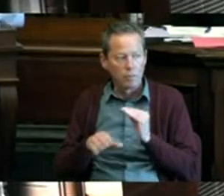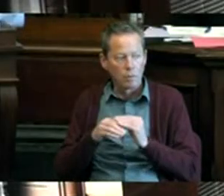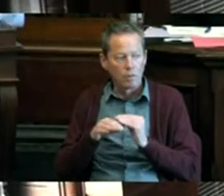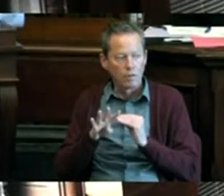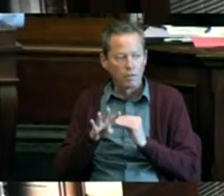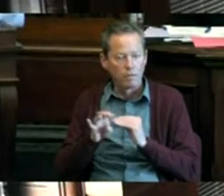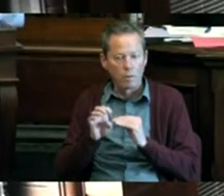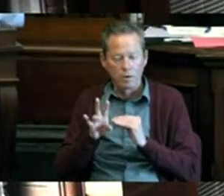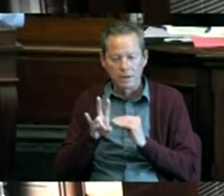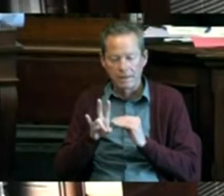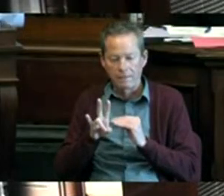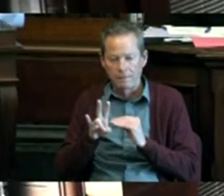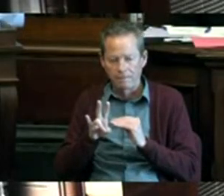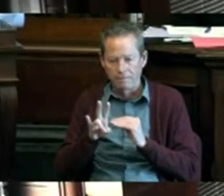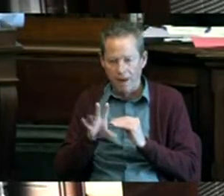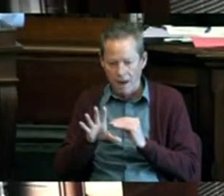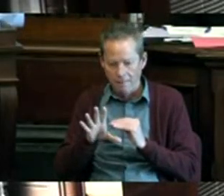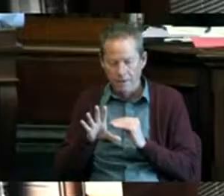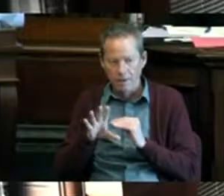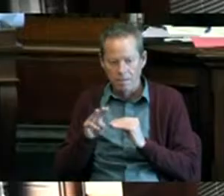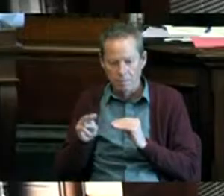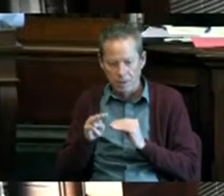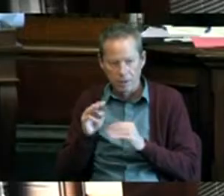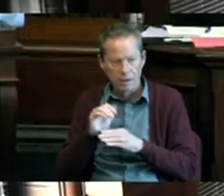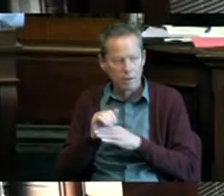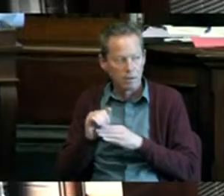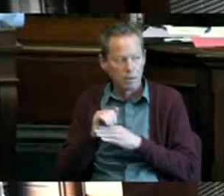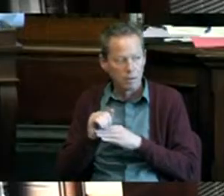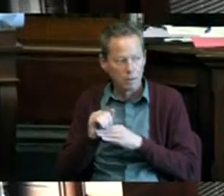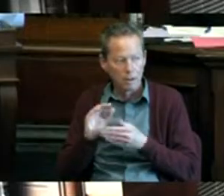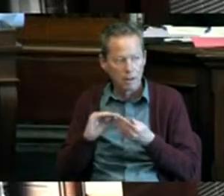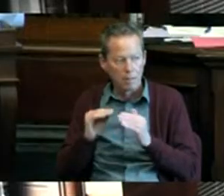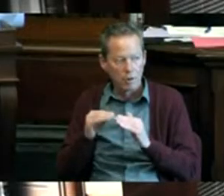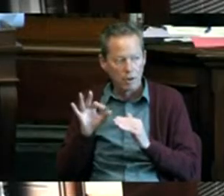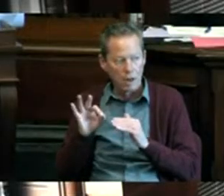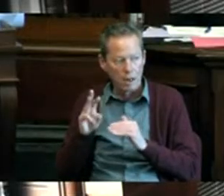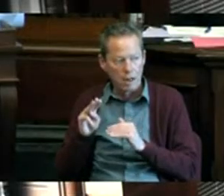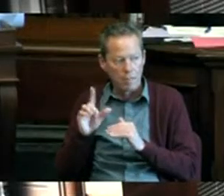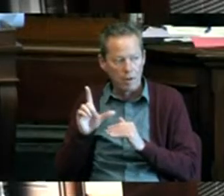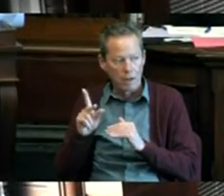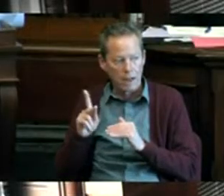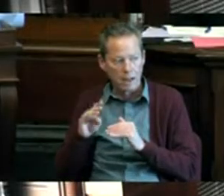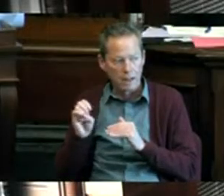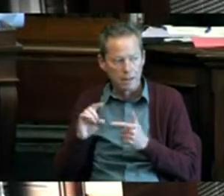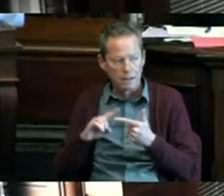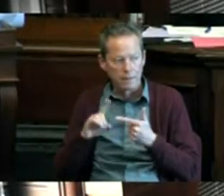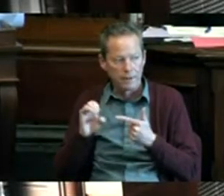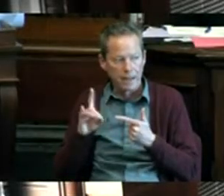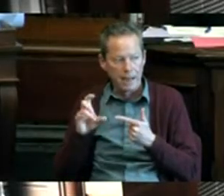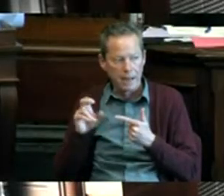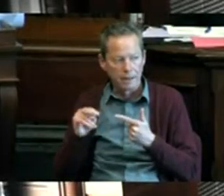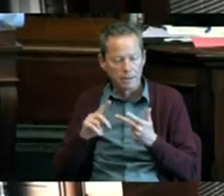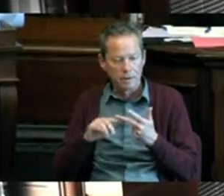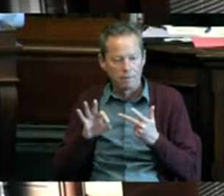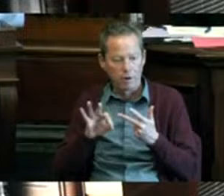a total of six schools. It's for a total of $475 million. The